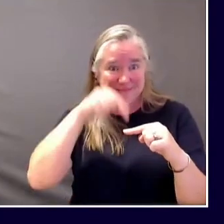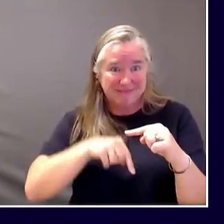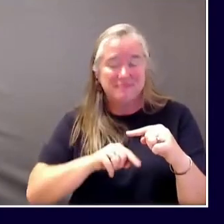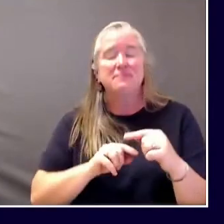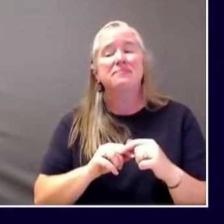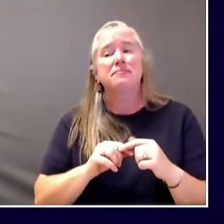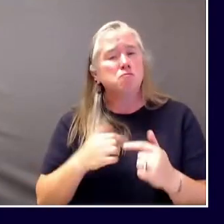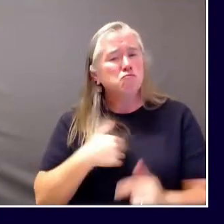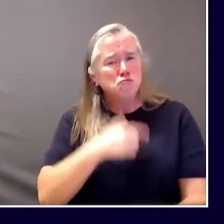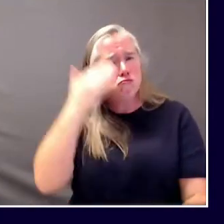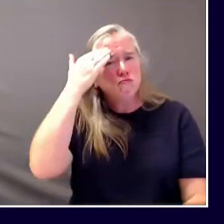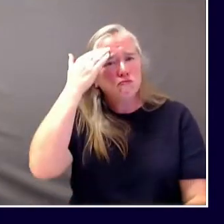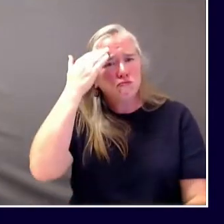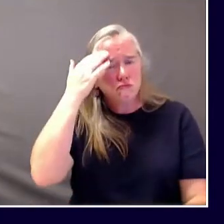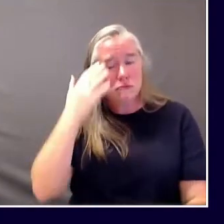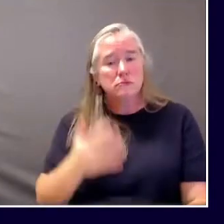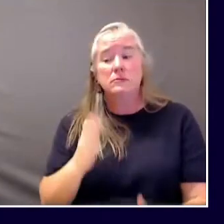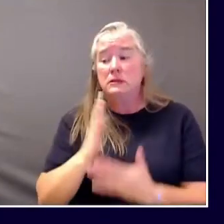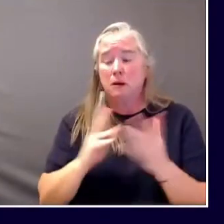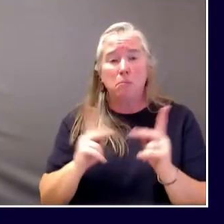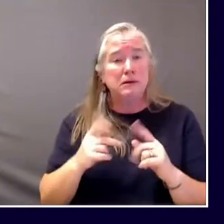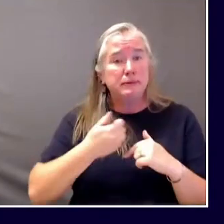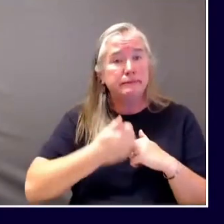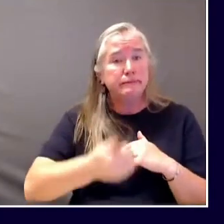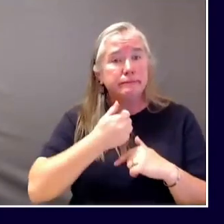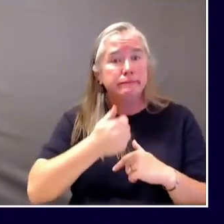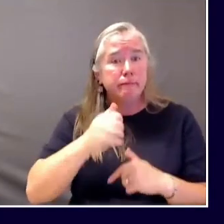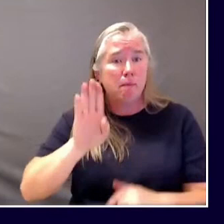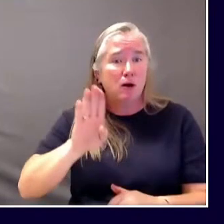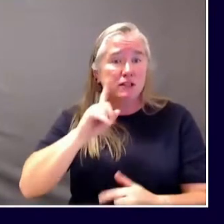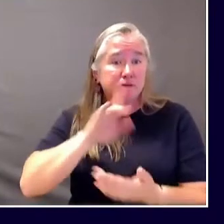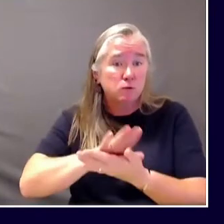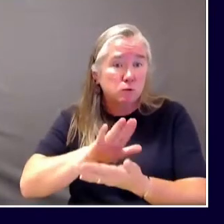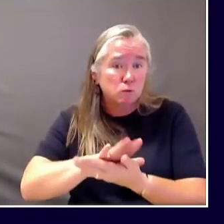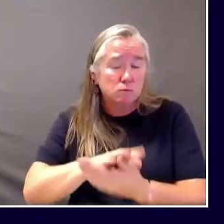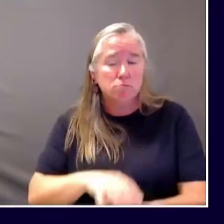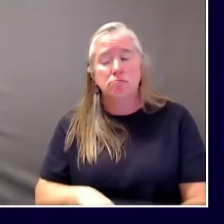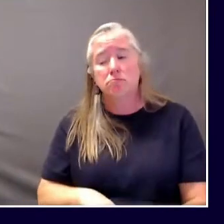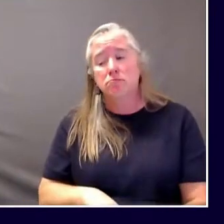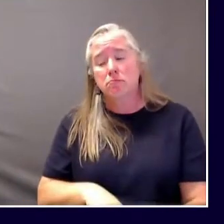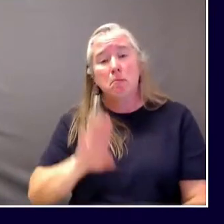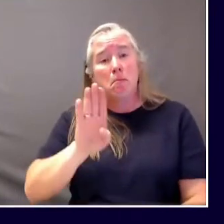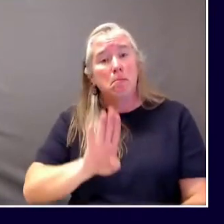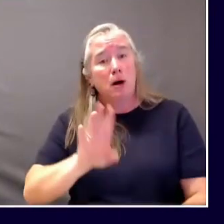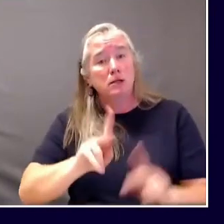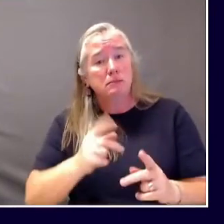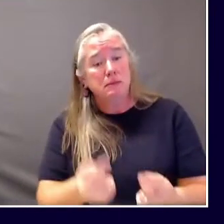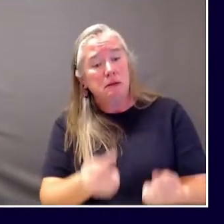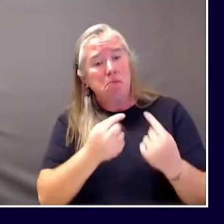understandable people go to school in Boston people from